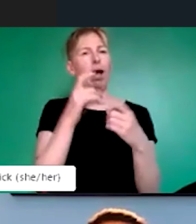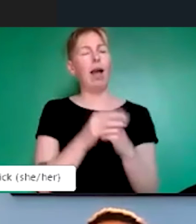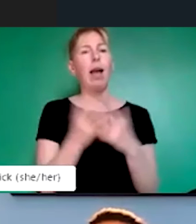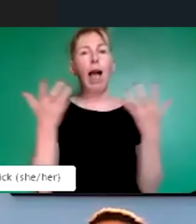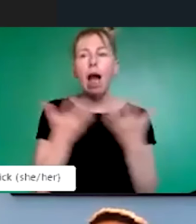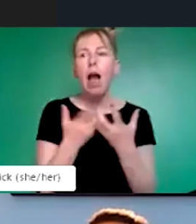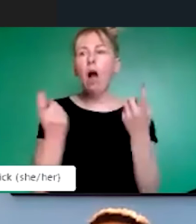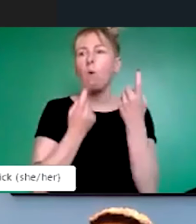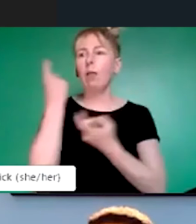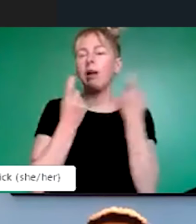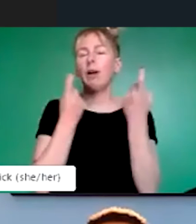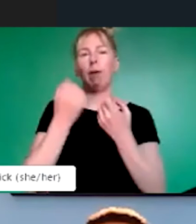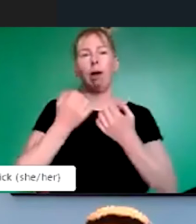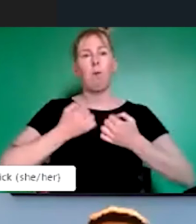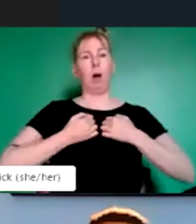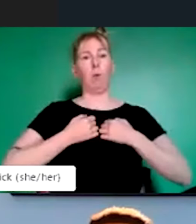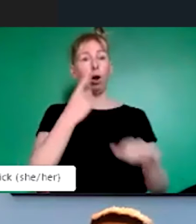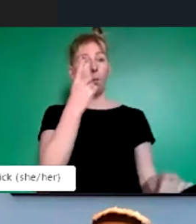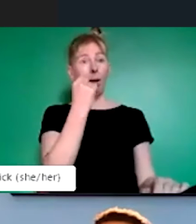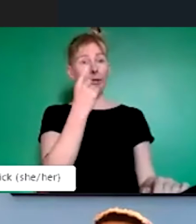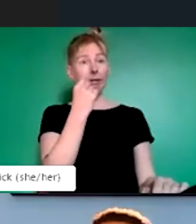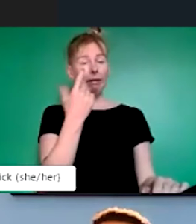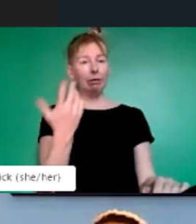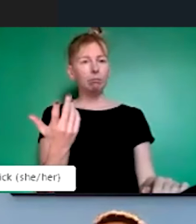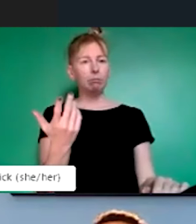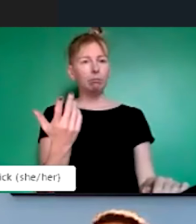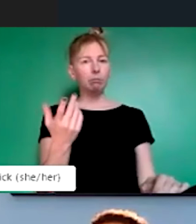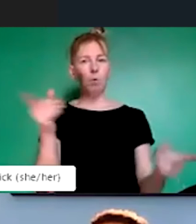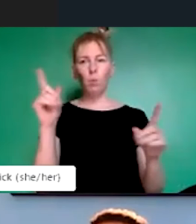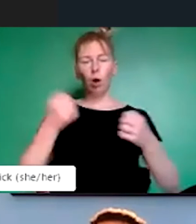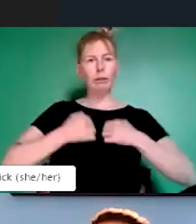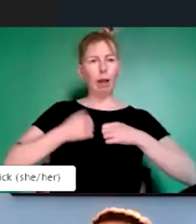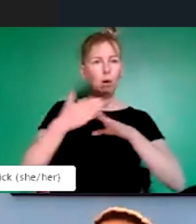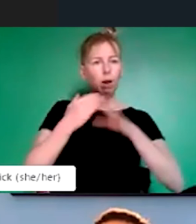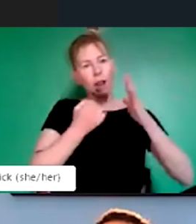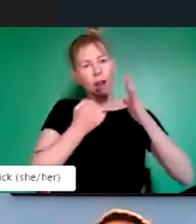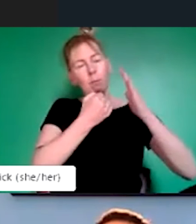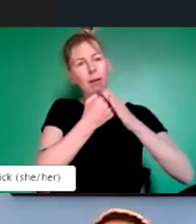what is our capacity to create a system for ourselves to care, but also in such a way that